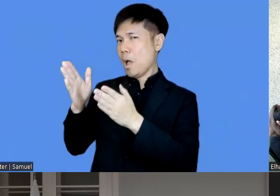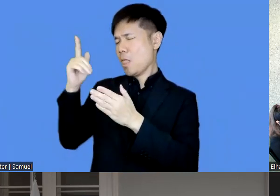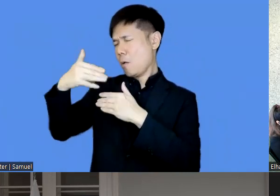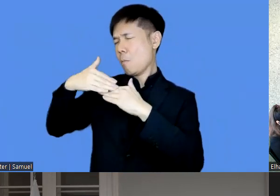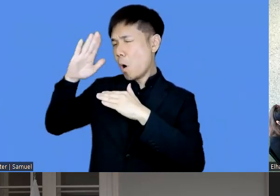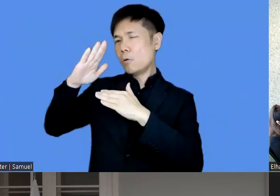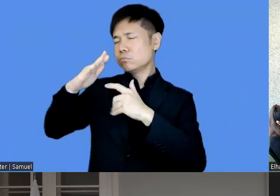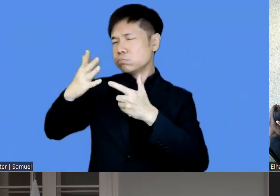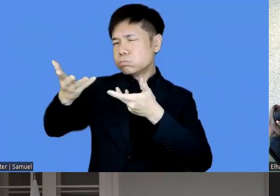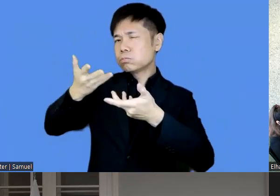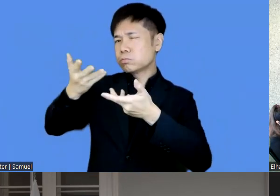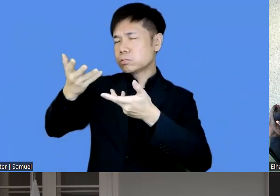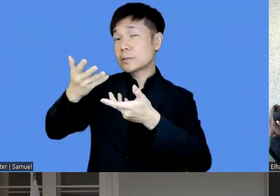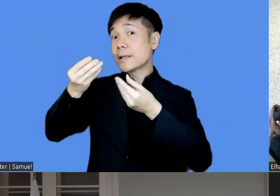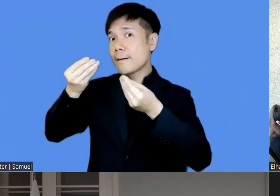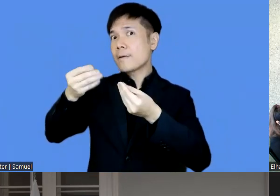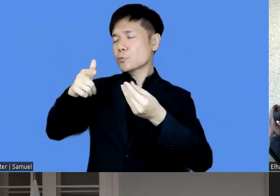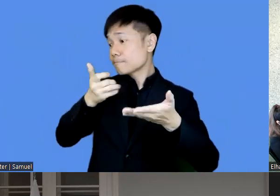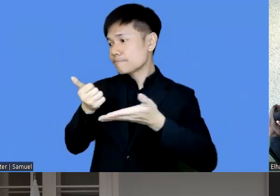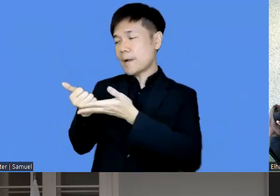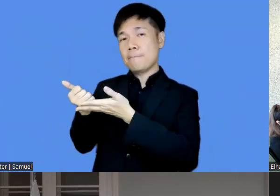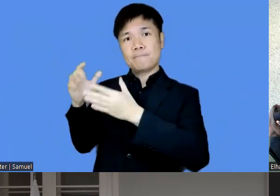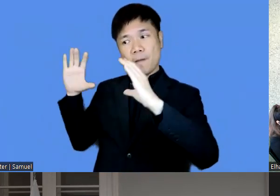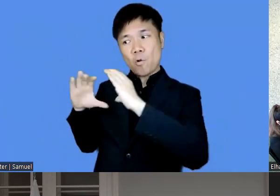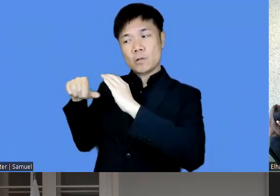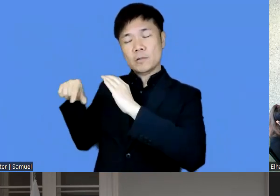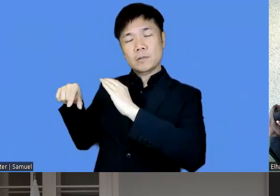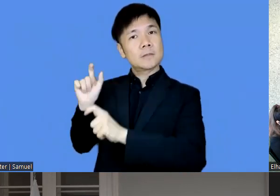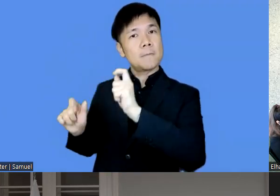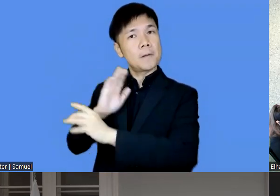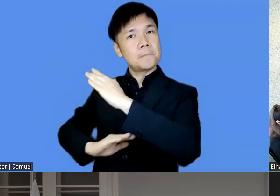scenarios and how to address them and direct representation of persons with disabilities